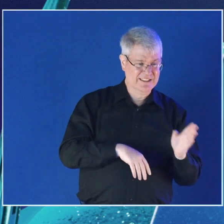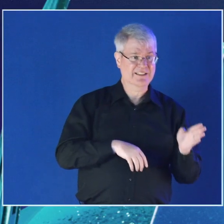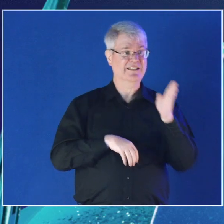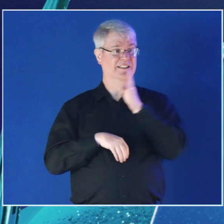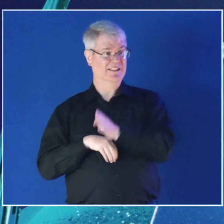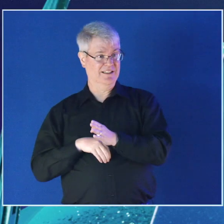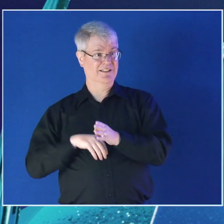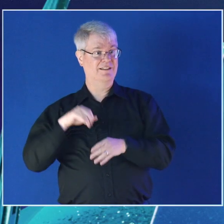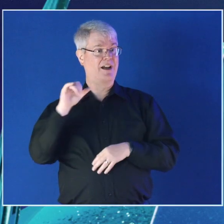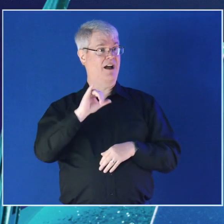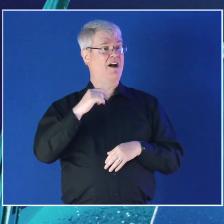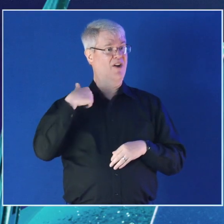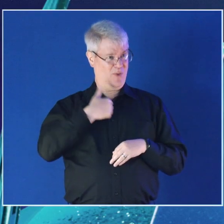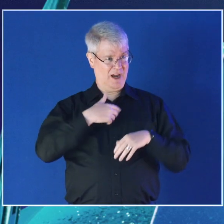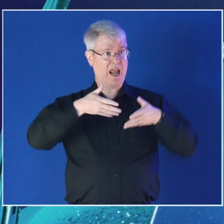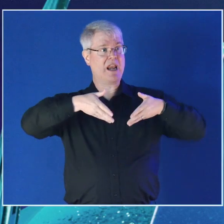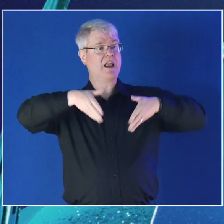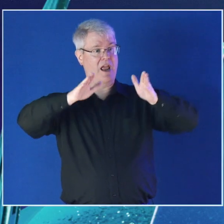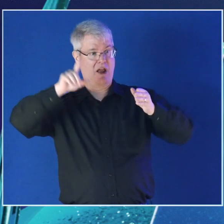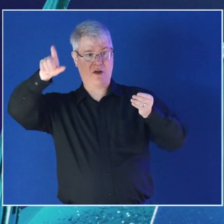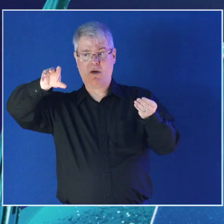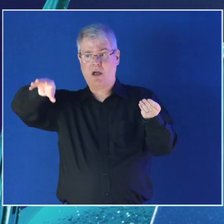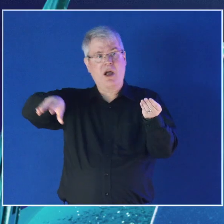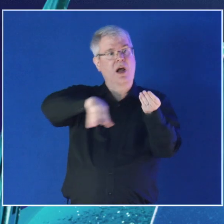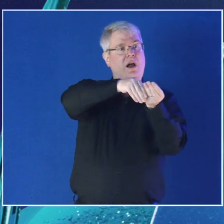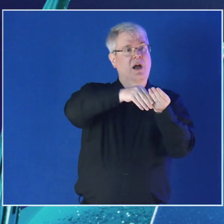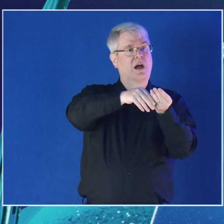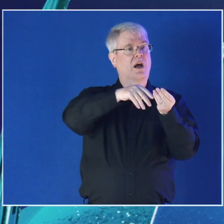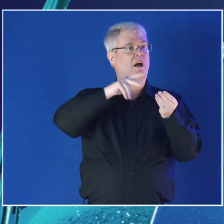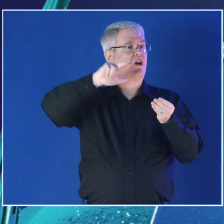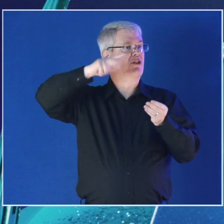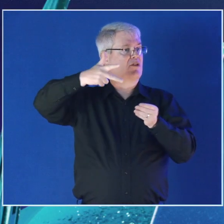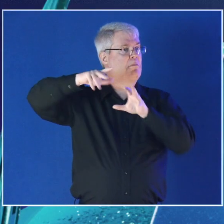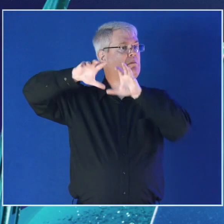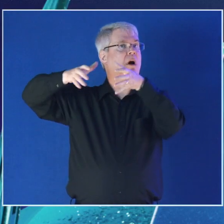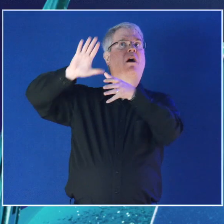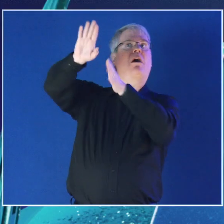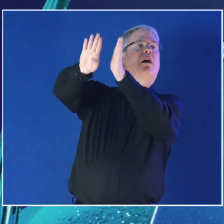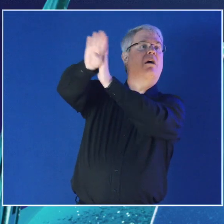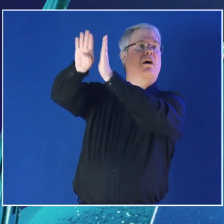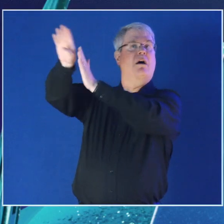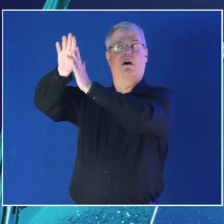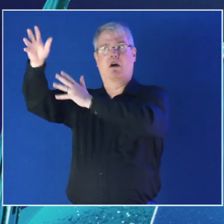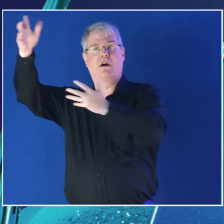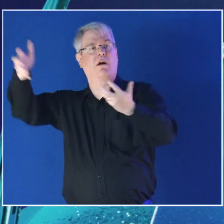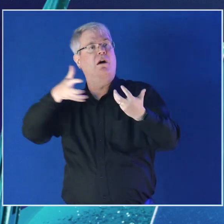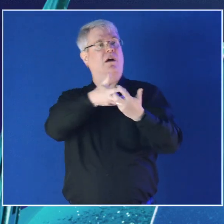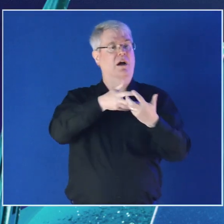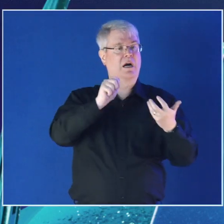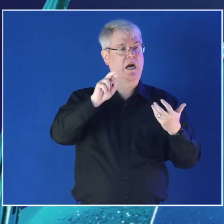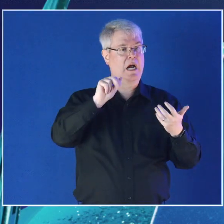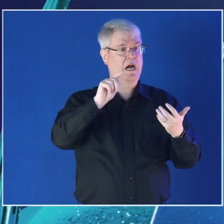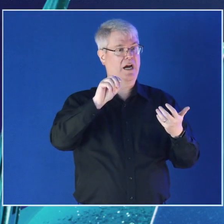for additional functionality if we need to. Many people have strong opinions